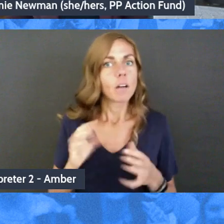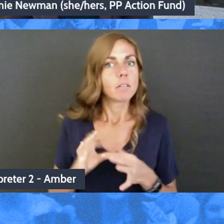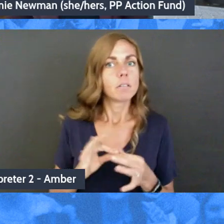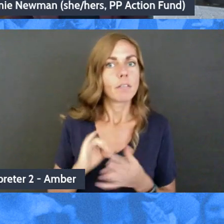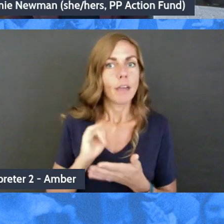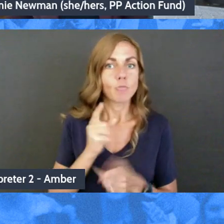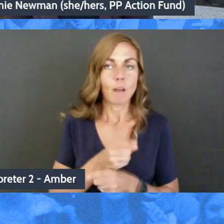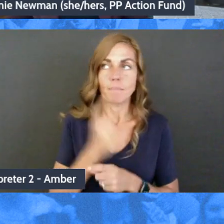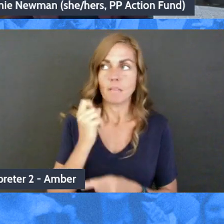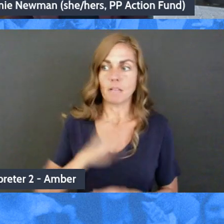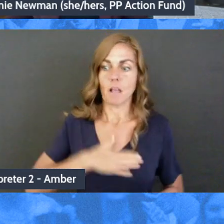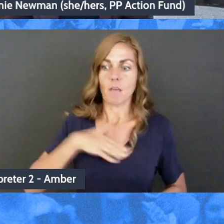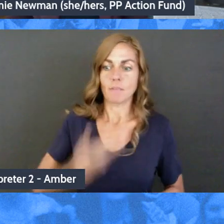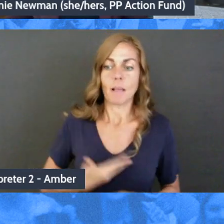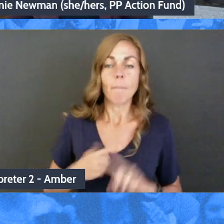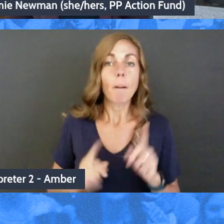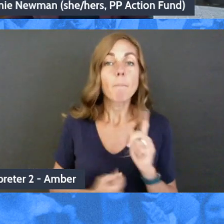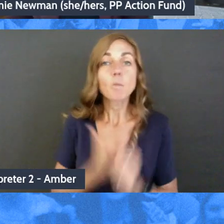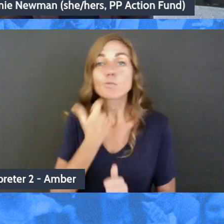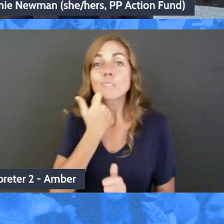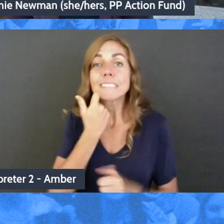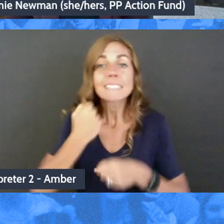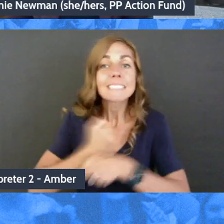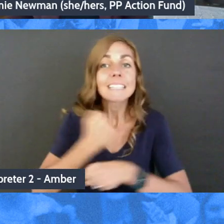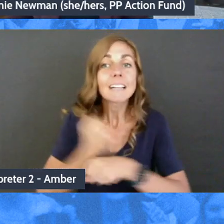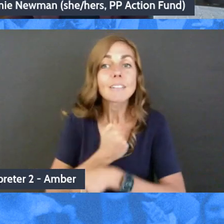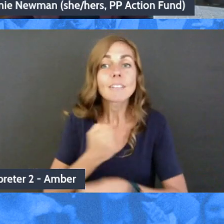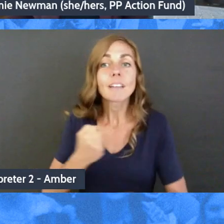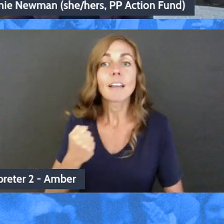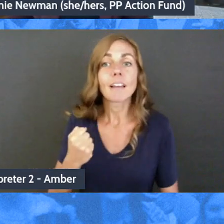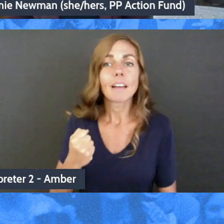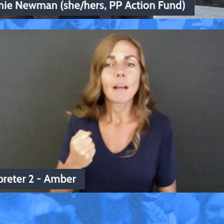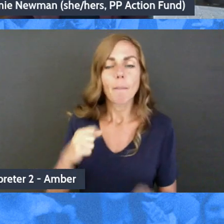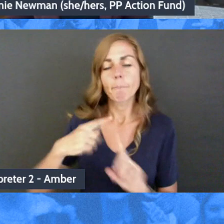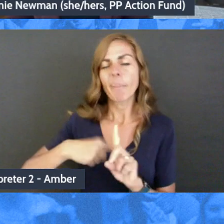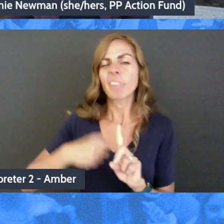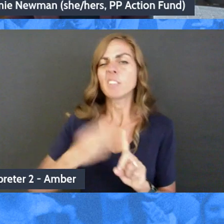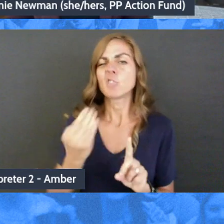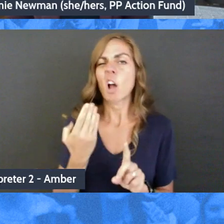but the most recent Bureau of Labor Statistics monthly jobs report that, I'm sure most folks are familiar with,